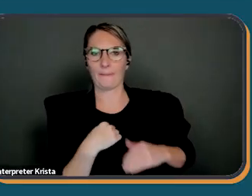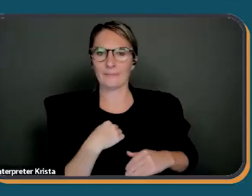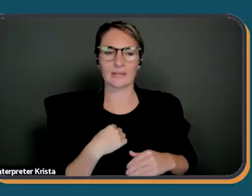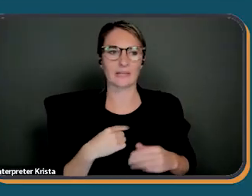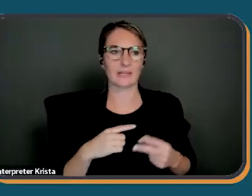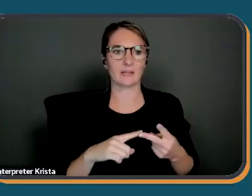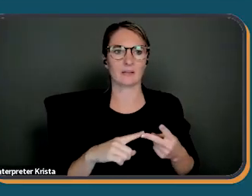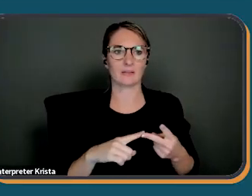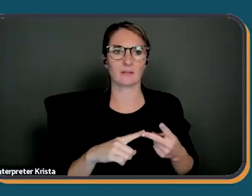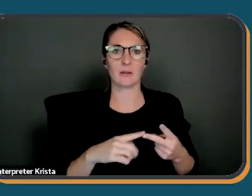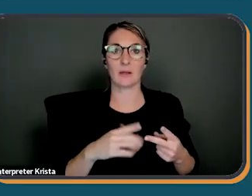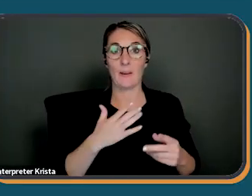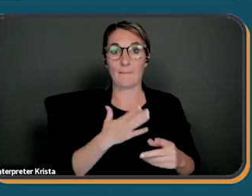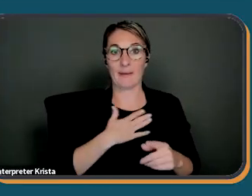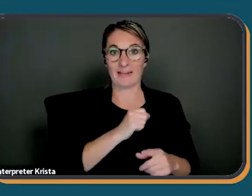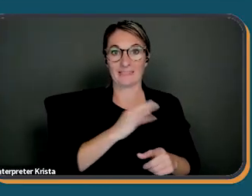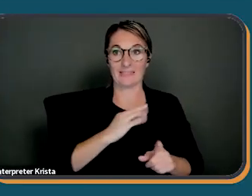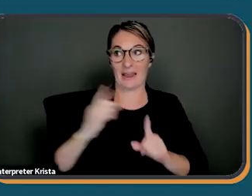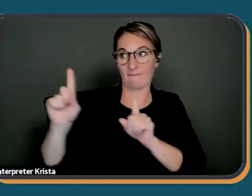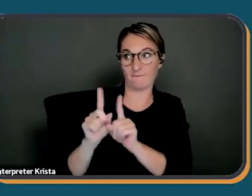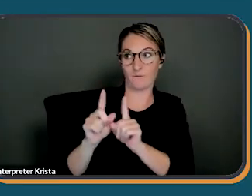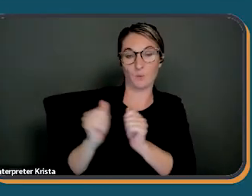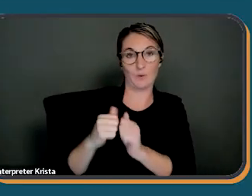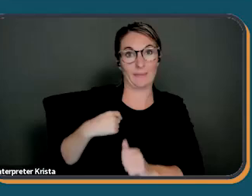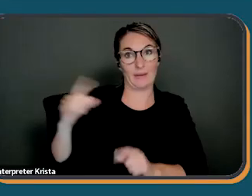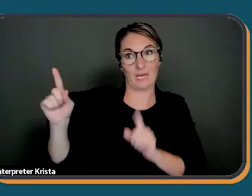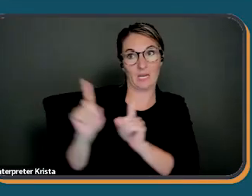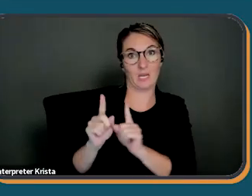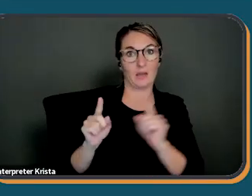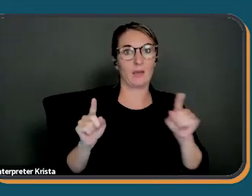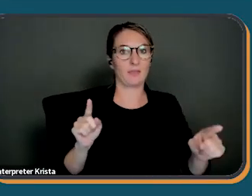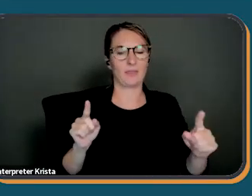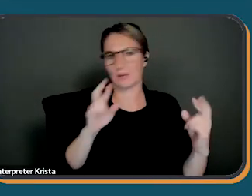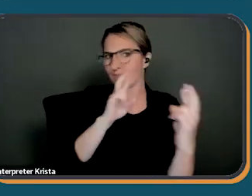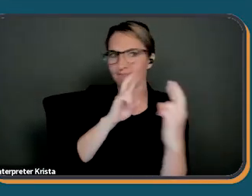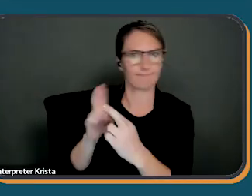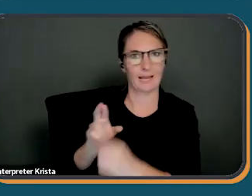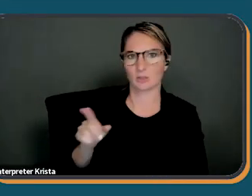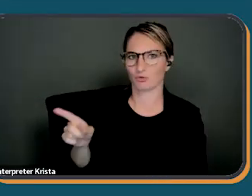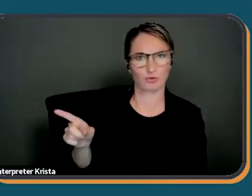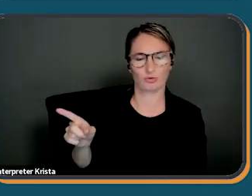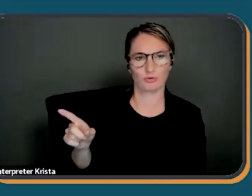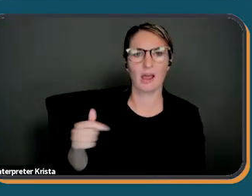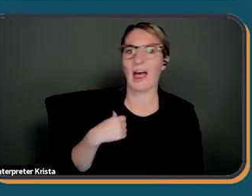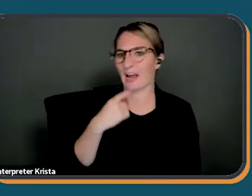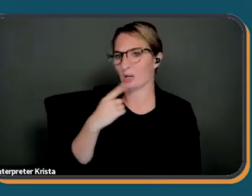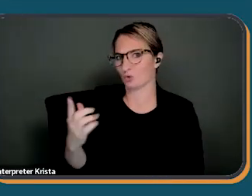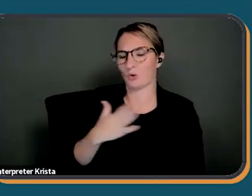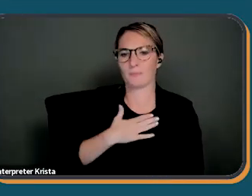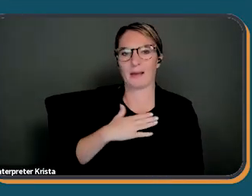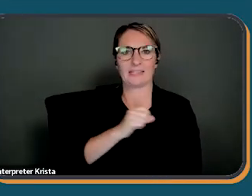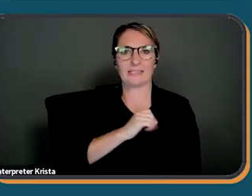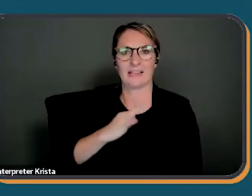and I told her that I didn't want to do this again.